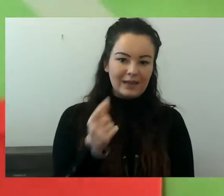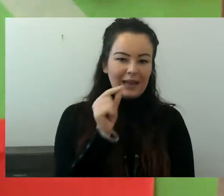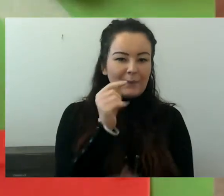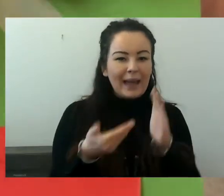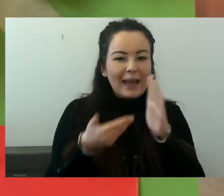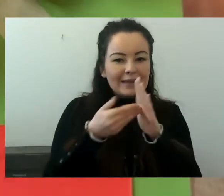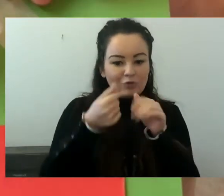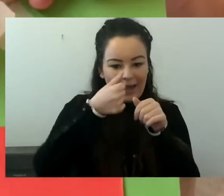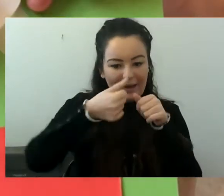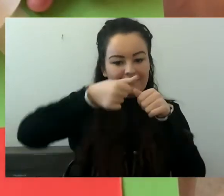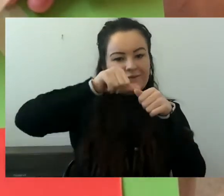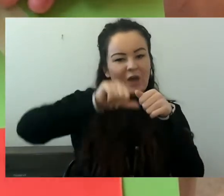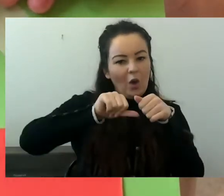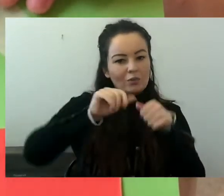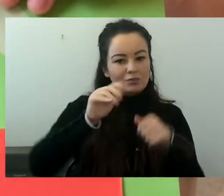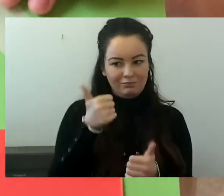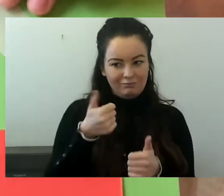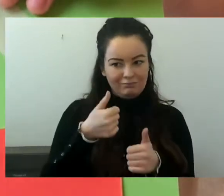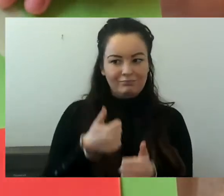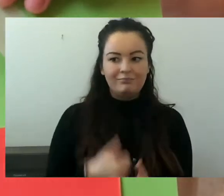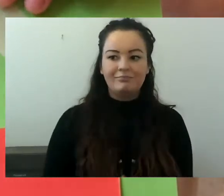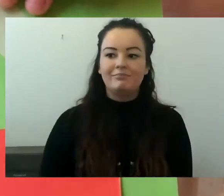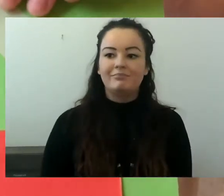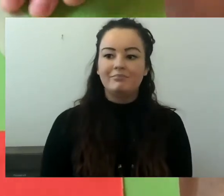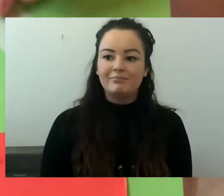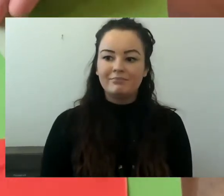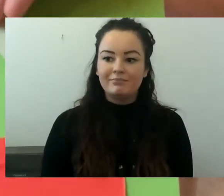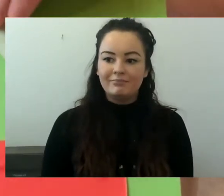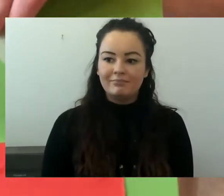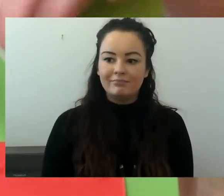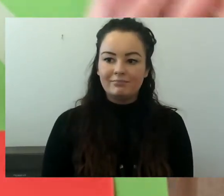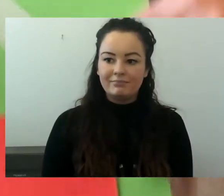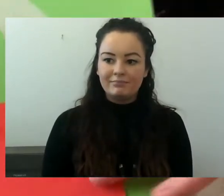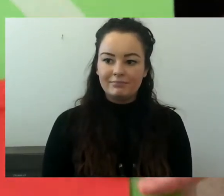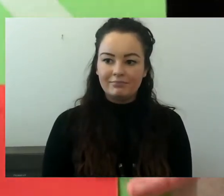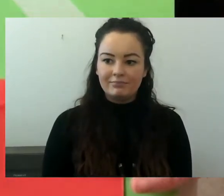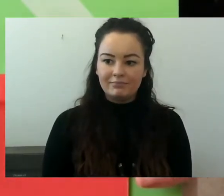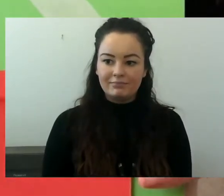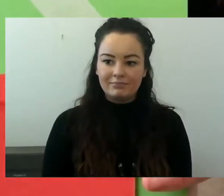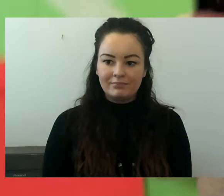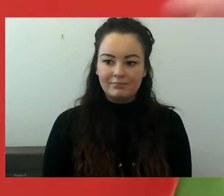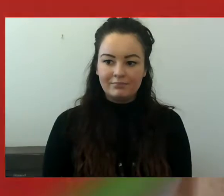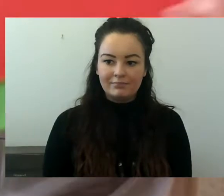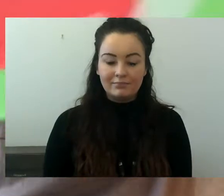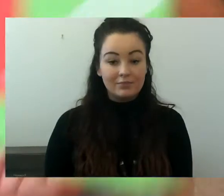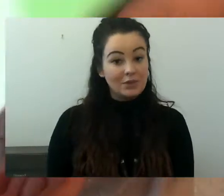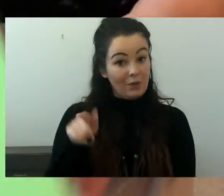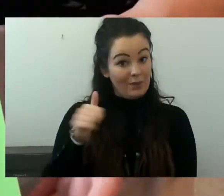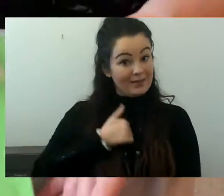I've got a bit of excess on the top i'm just going to fold down there we go. So we've got the shape of the house